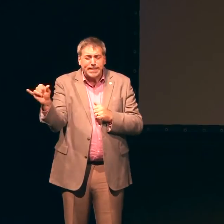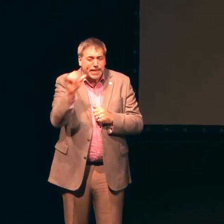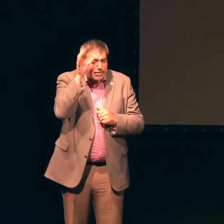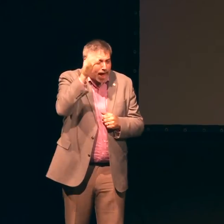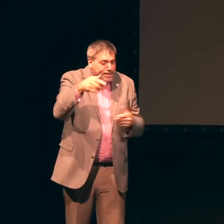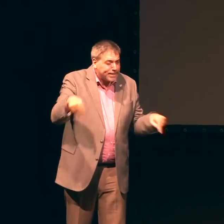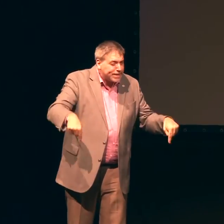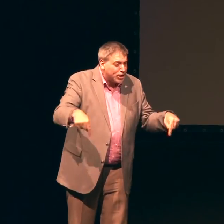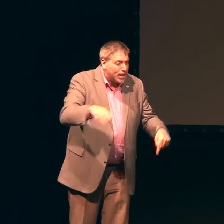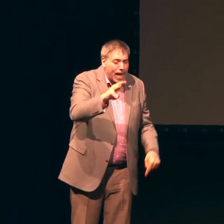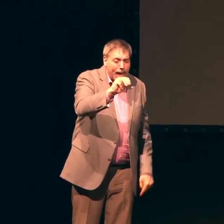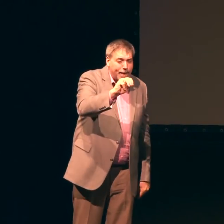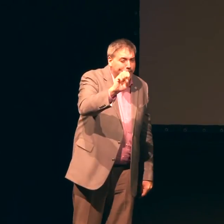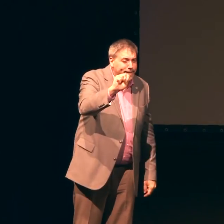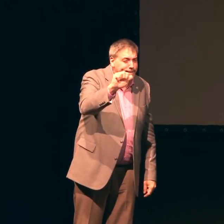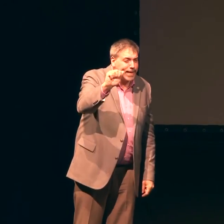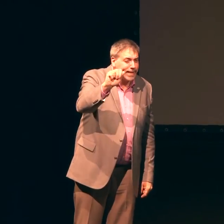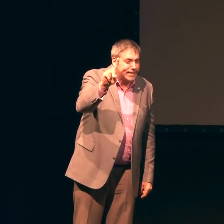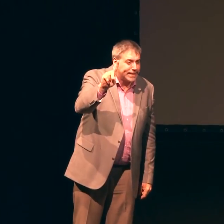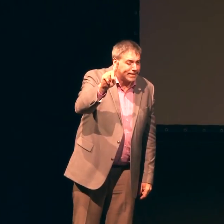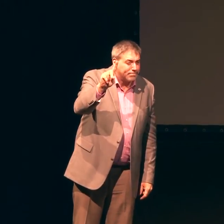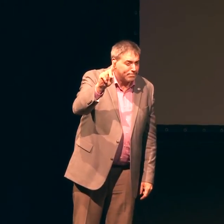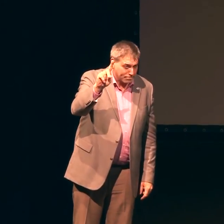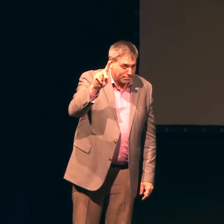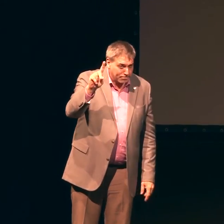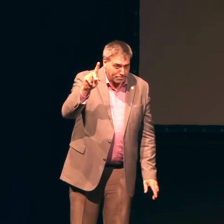their strong state agencies just like here we have the